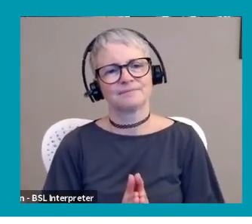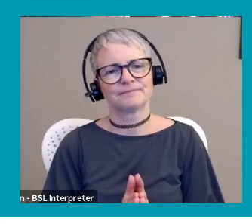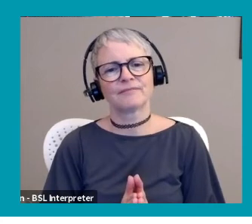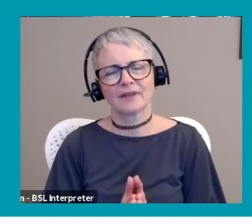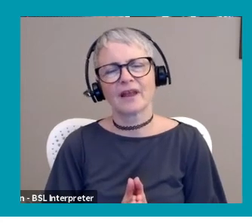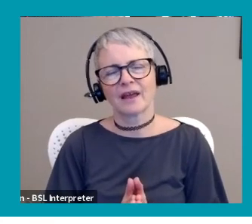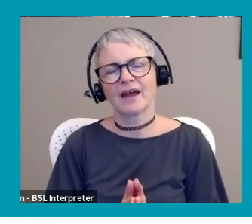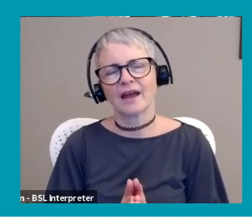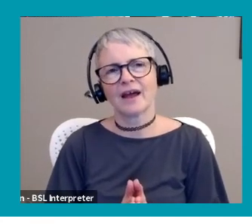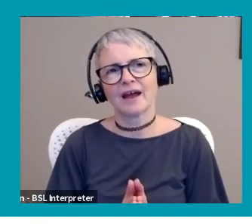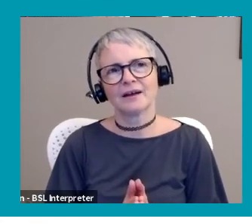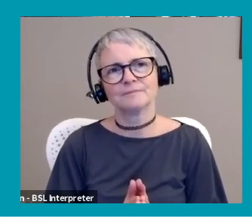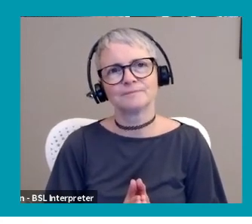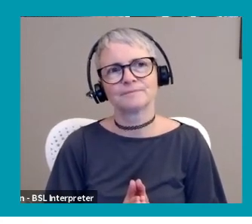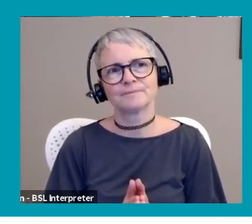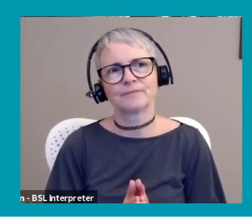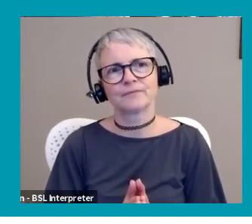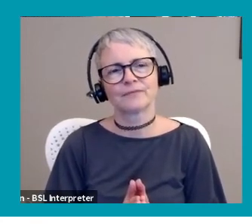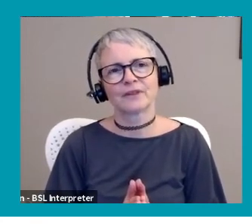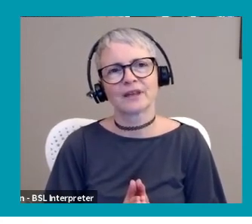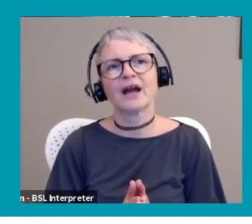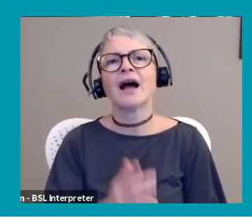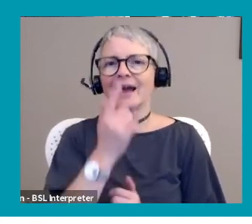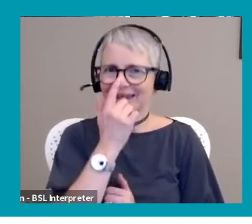helpful to shift that perspective. Stay positive.